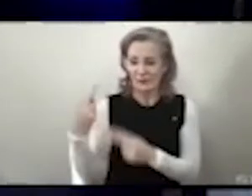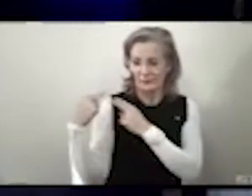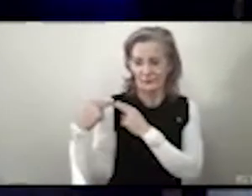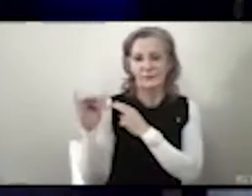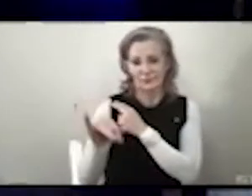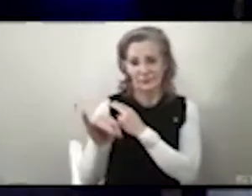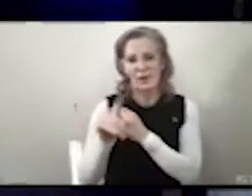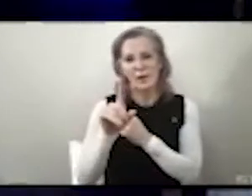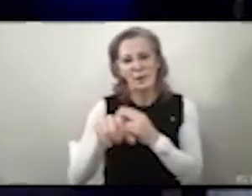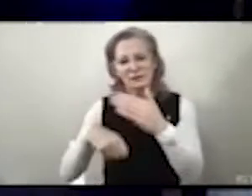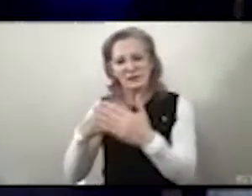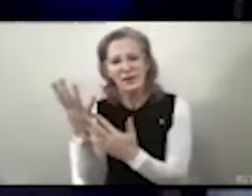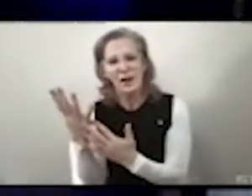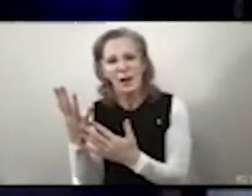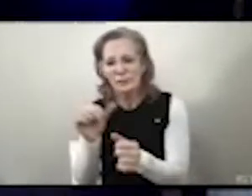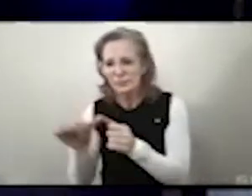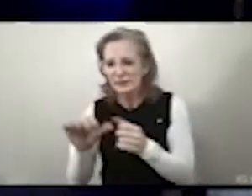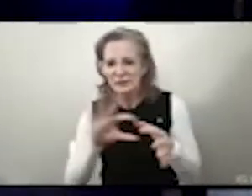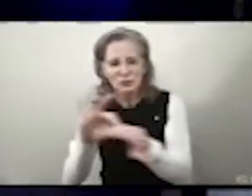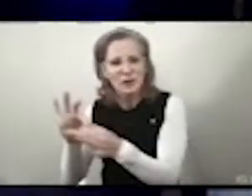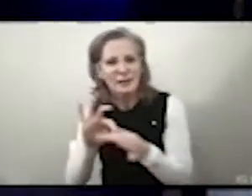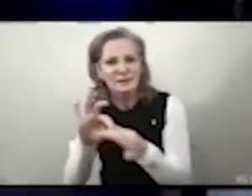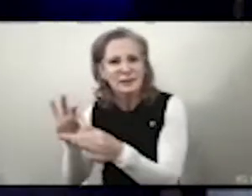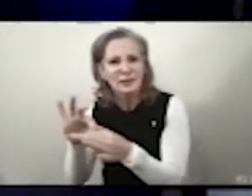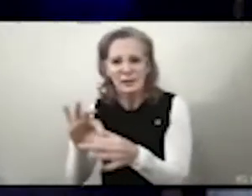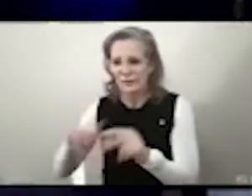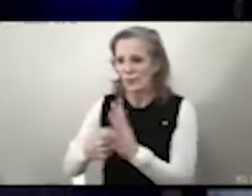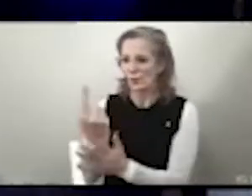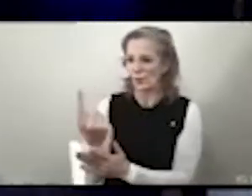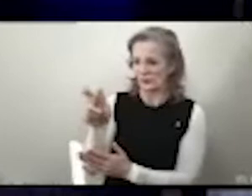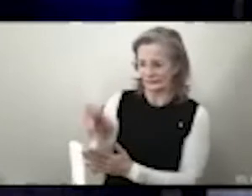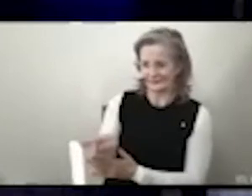one sector or organisation alone. It was clear from the commission's